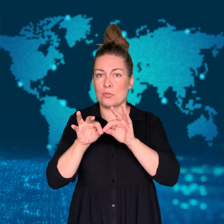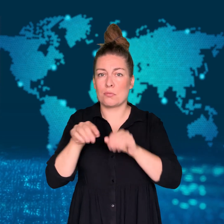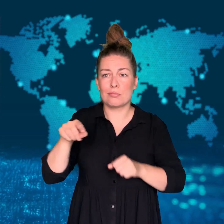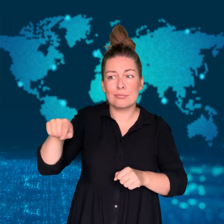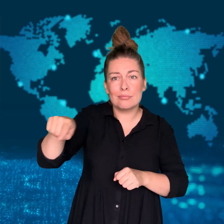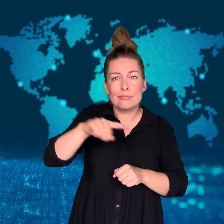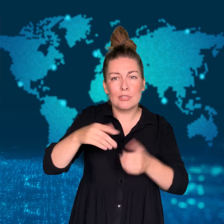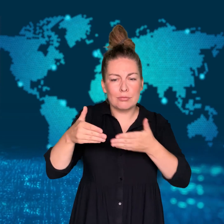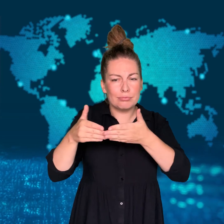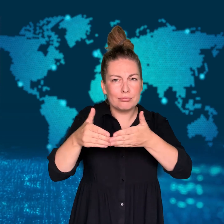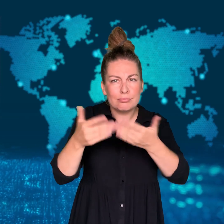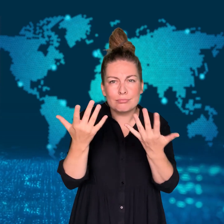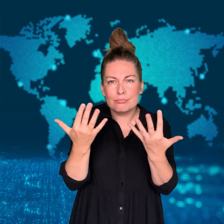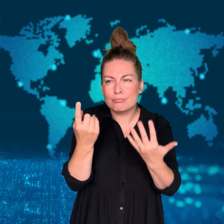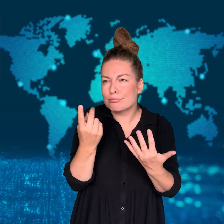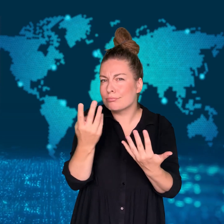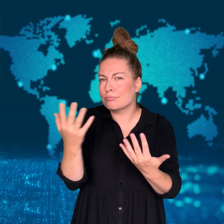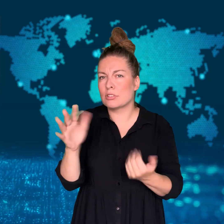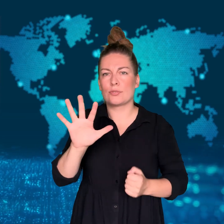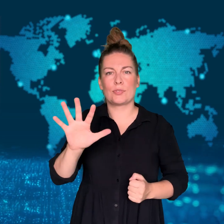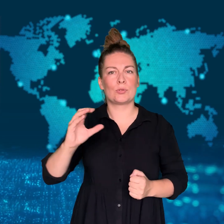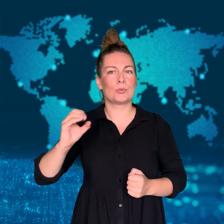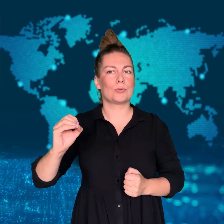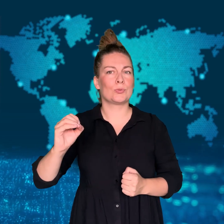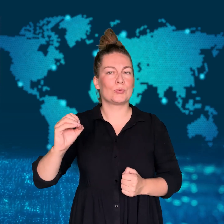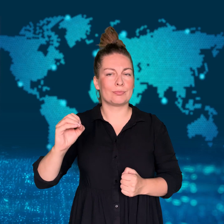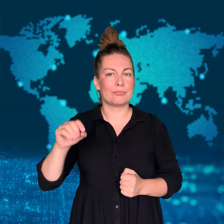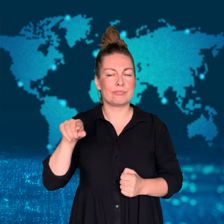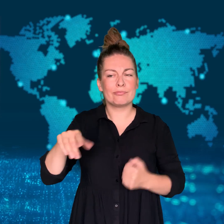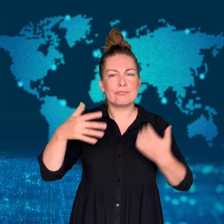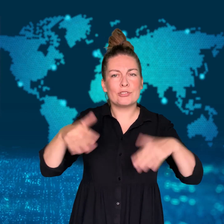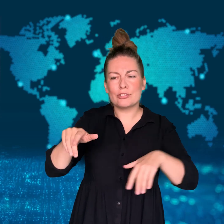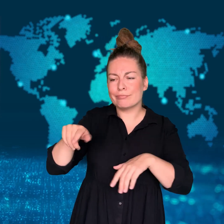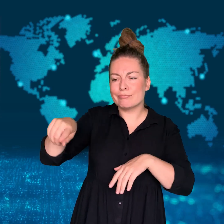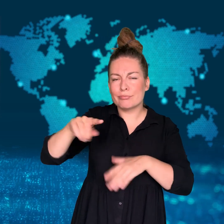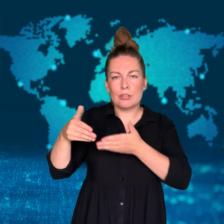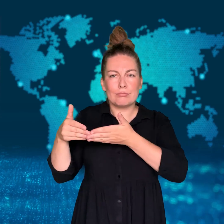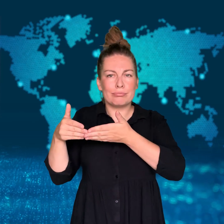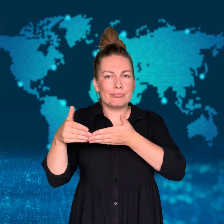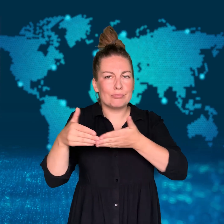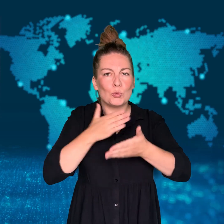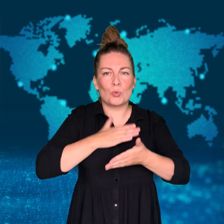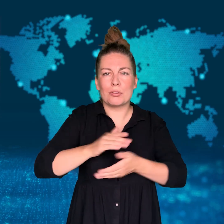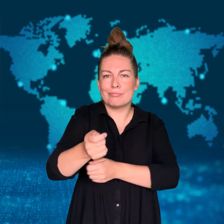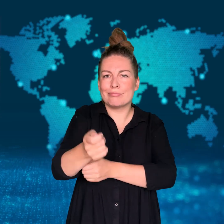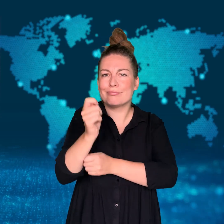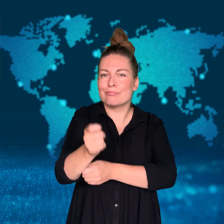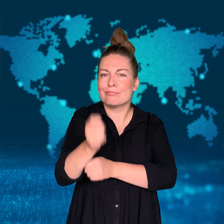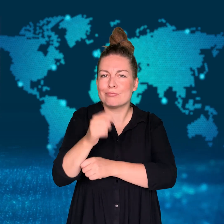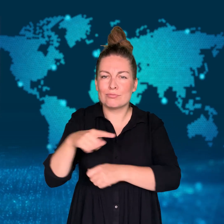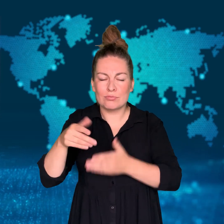violating international and Chinese laws.